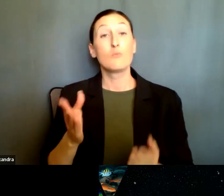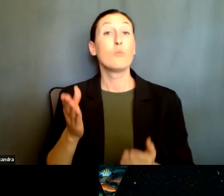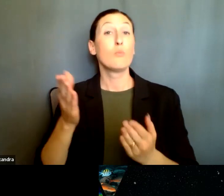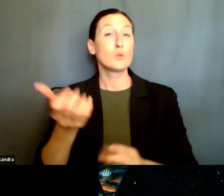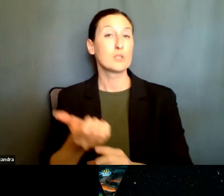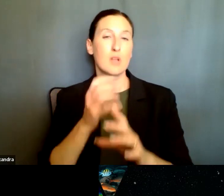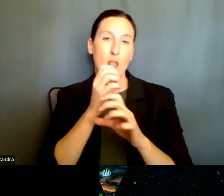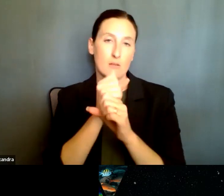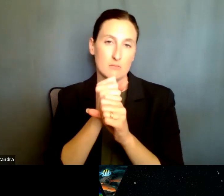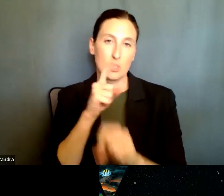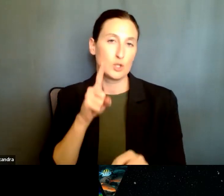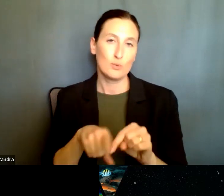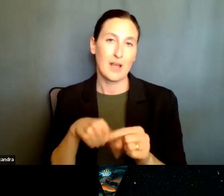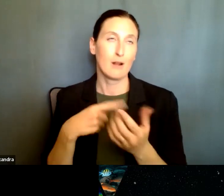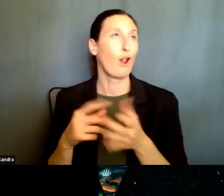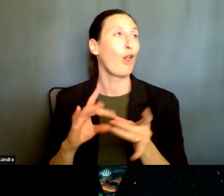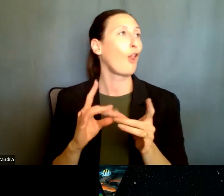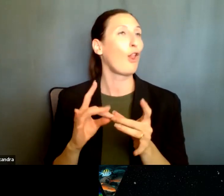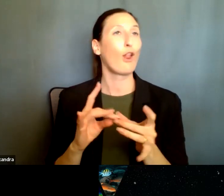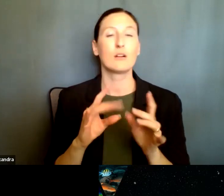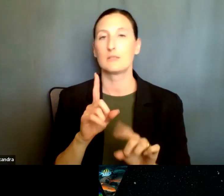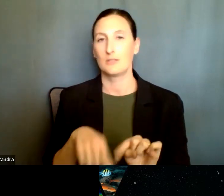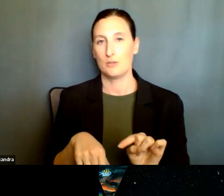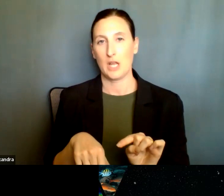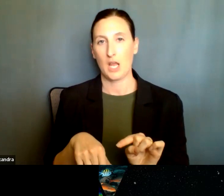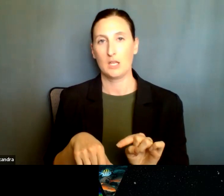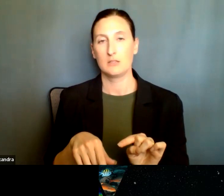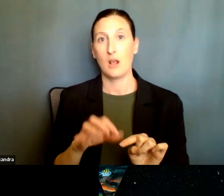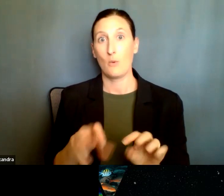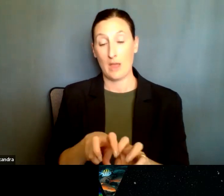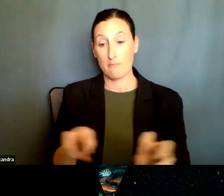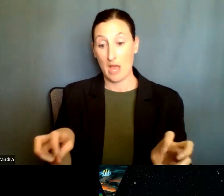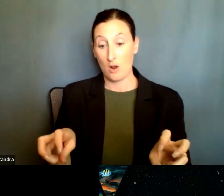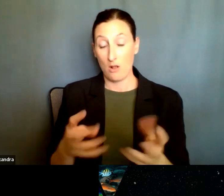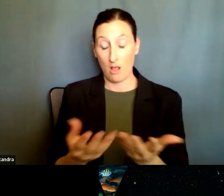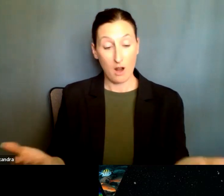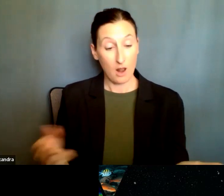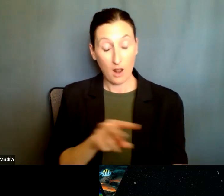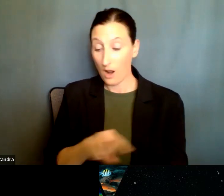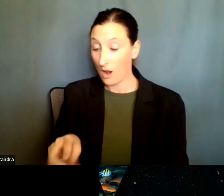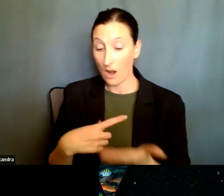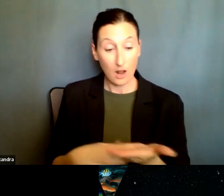You can't talk about a proposal once you've walked out of the panel room or the panel discussion is